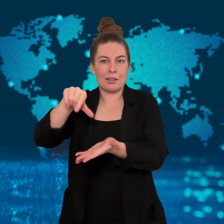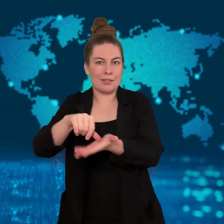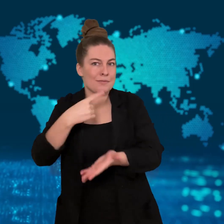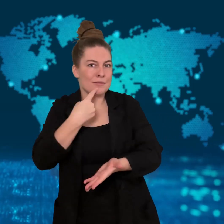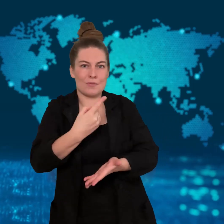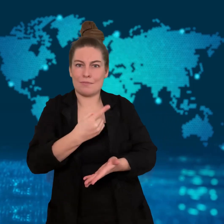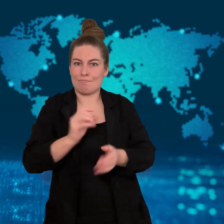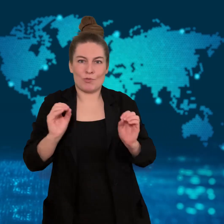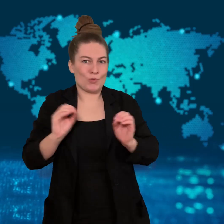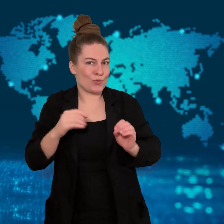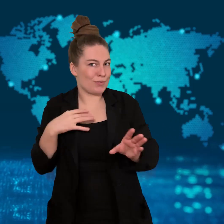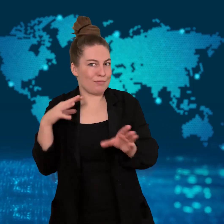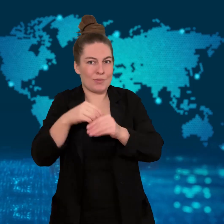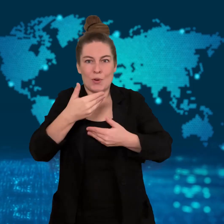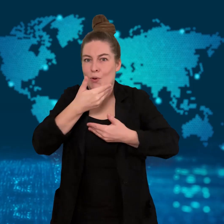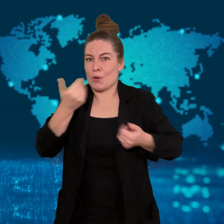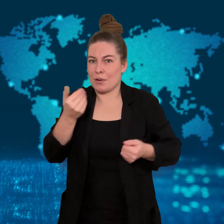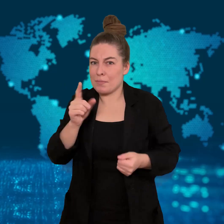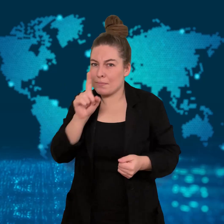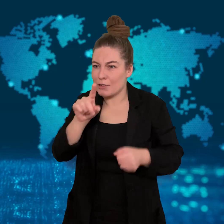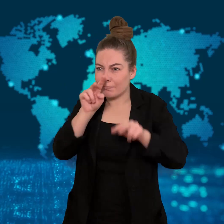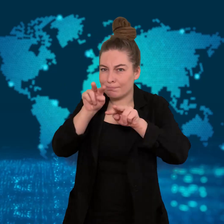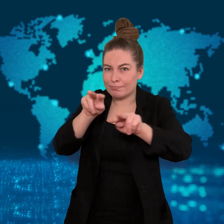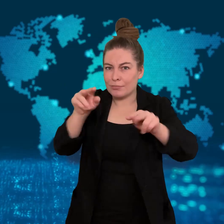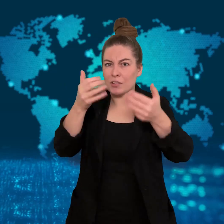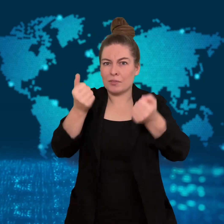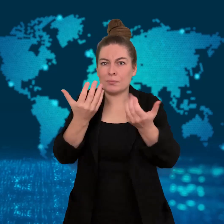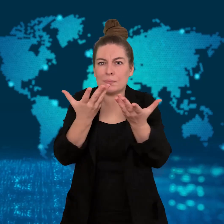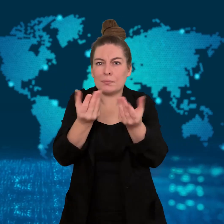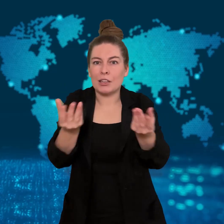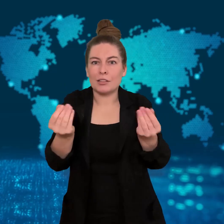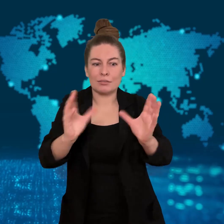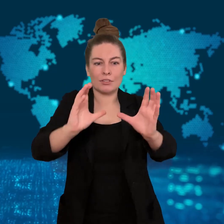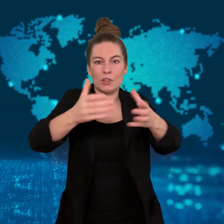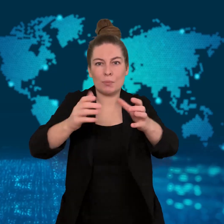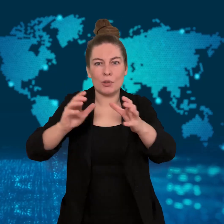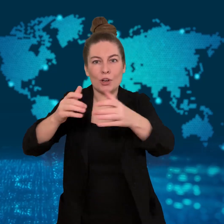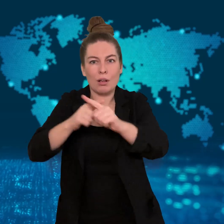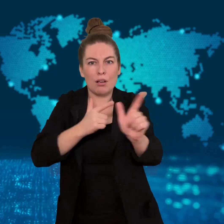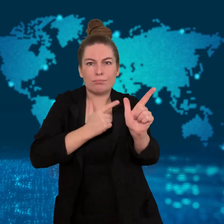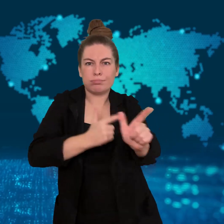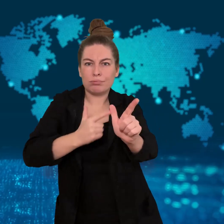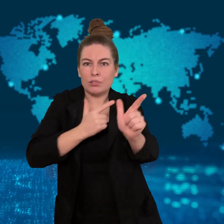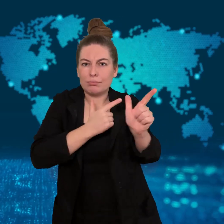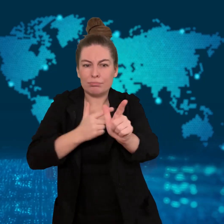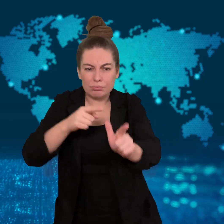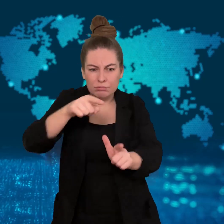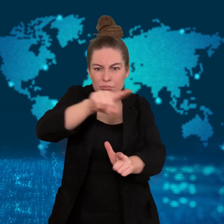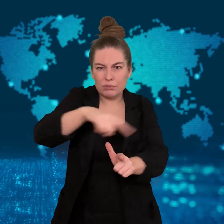Iran denied involvement, but many have blamed the Iran-backed fighters.